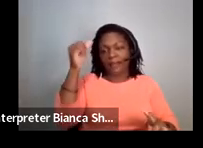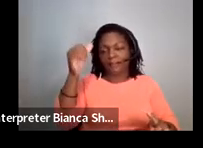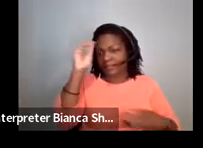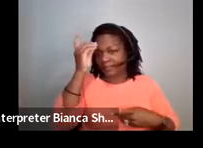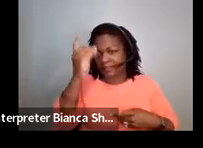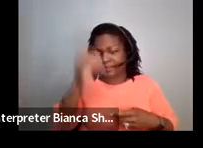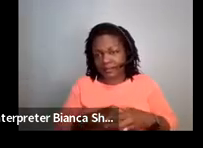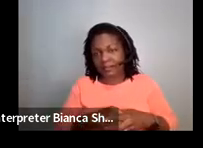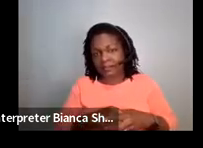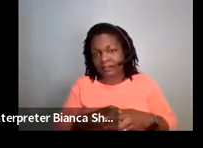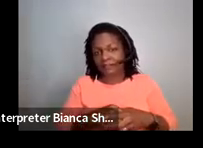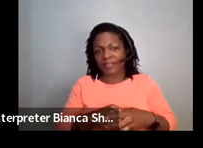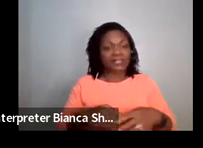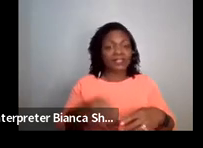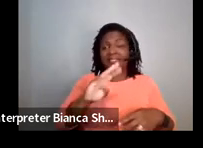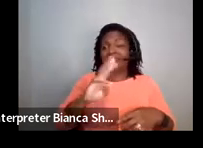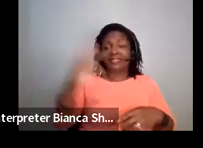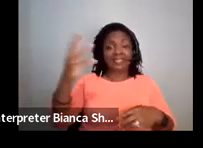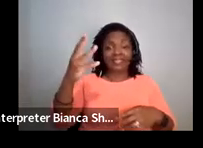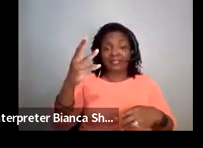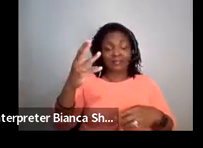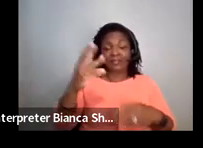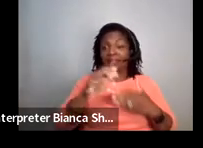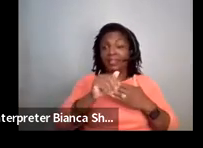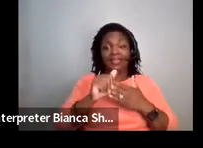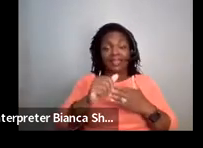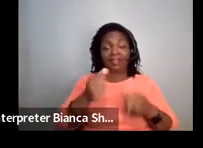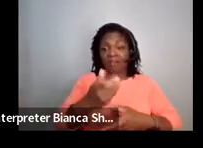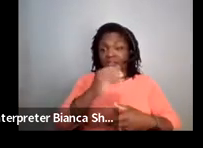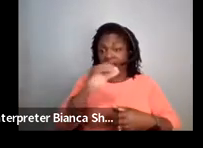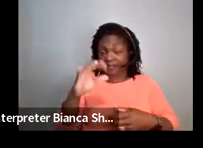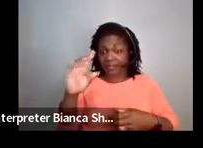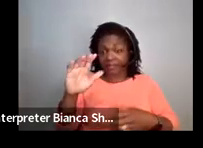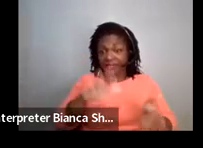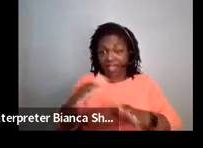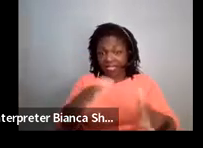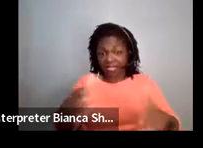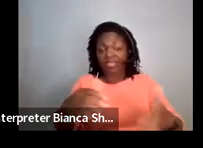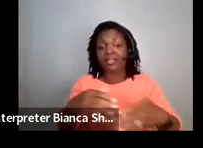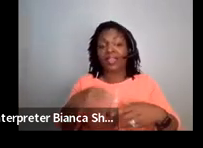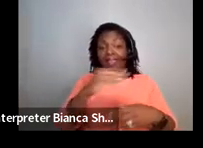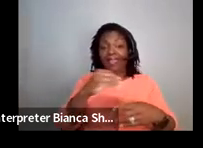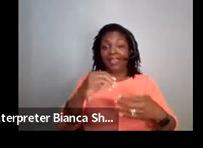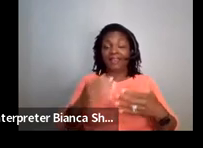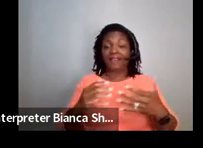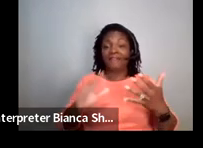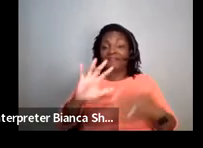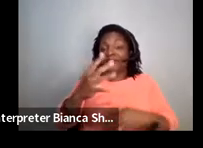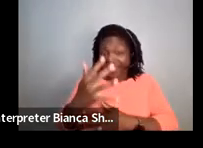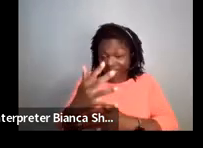It is the 6 leading calls of death overall, and it is the fifth leading calls of death in those 65 and older.